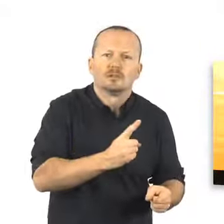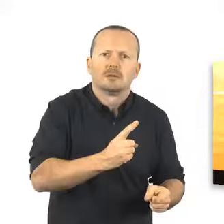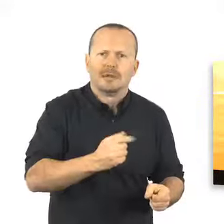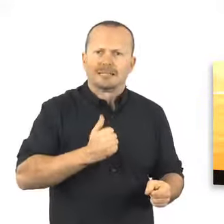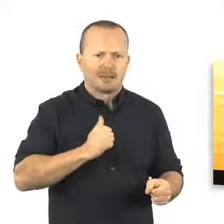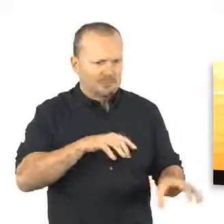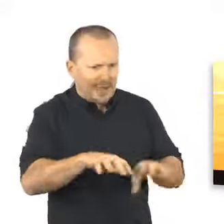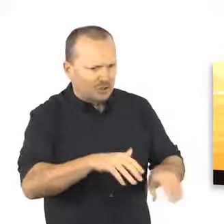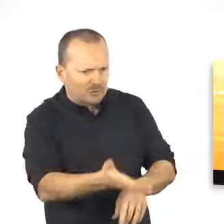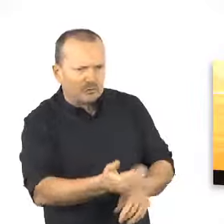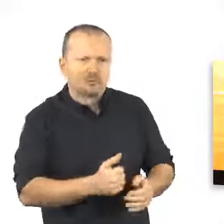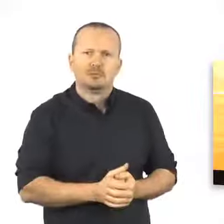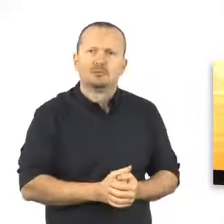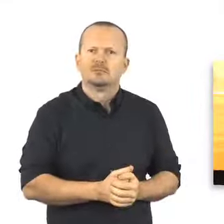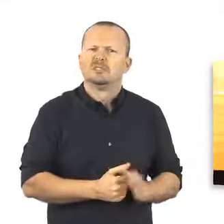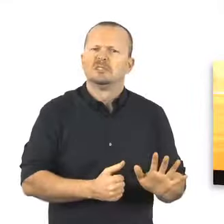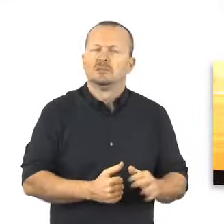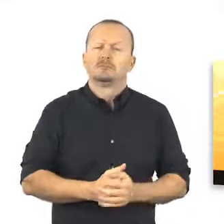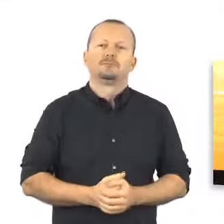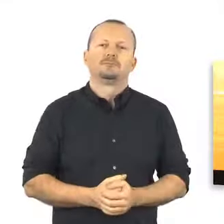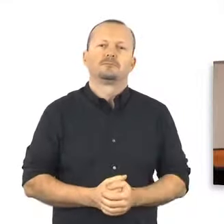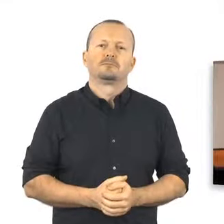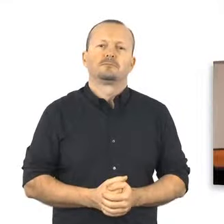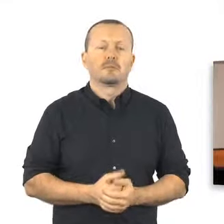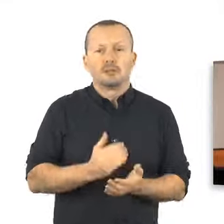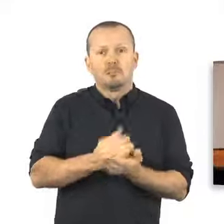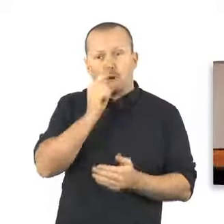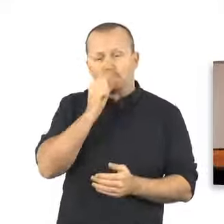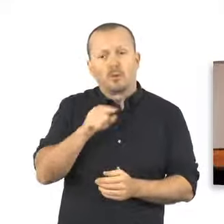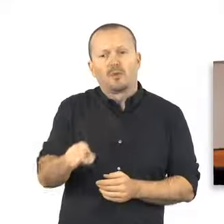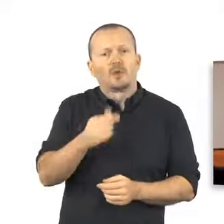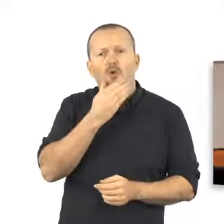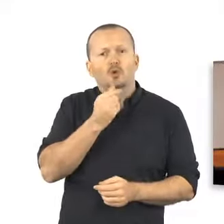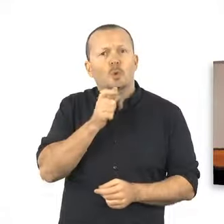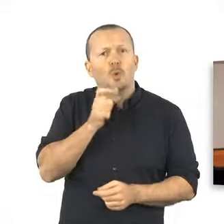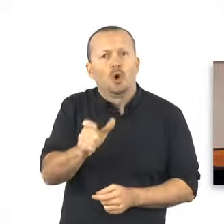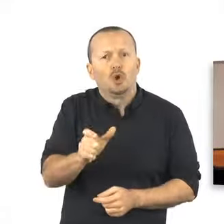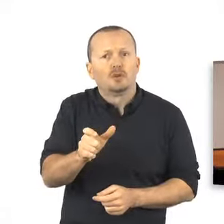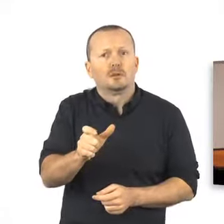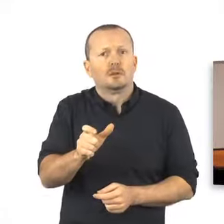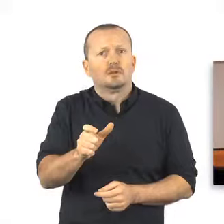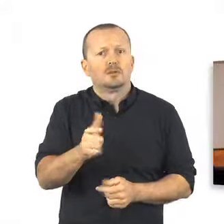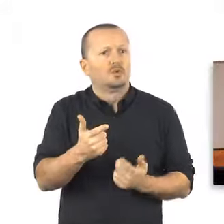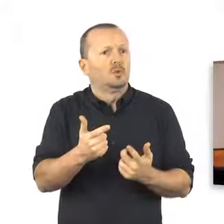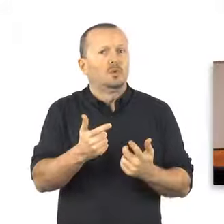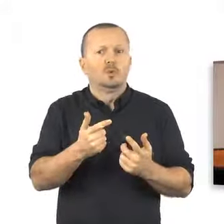and expect them to do things. So it might not be that they’re using words to ask a questions, but it could be that they’re